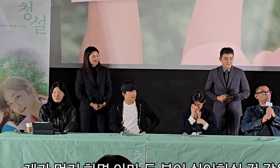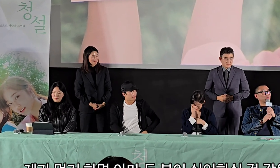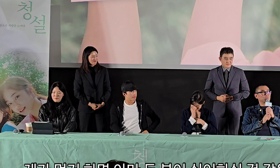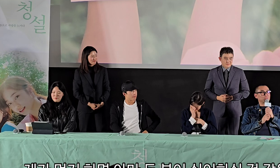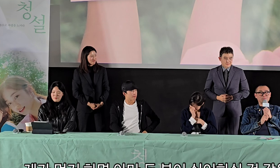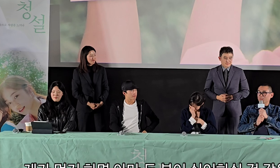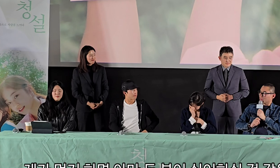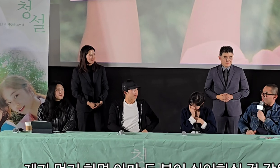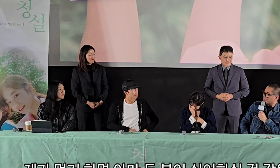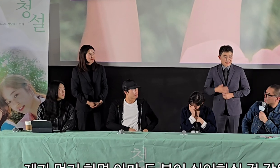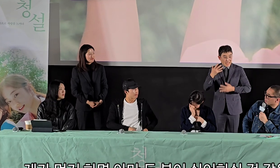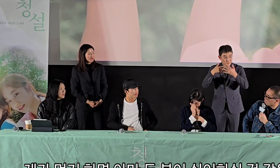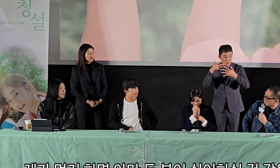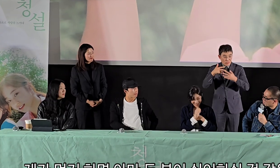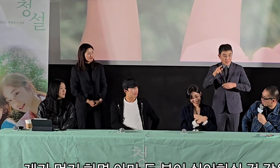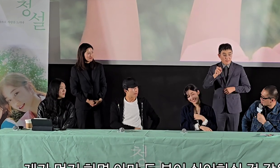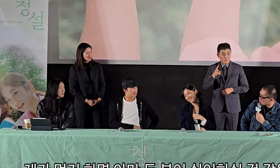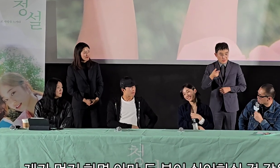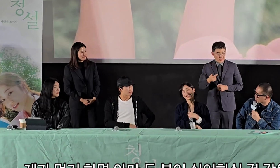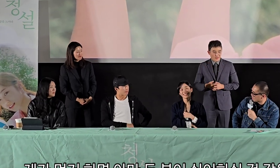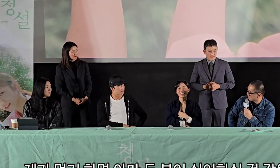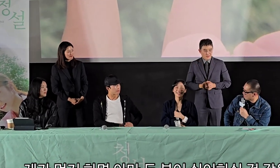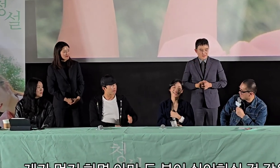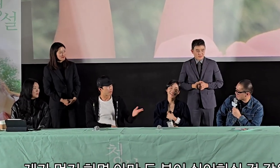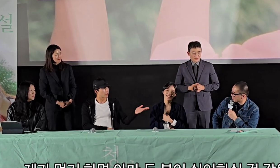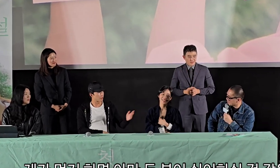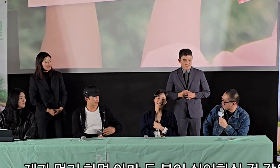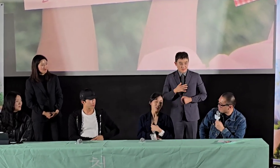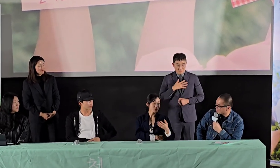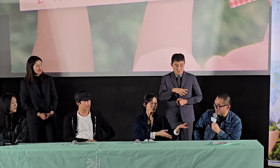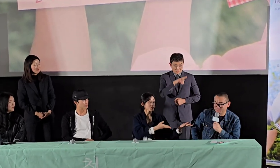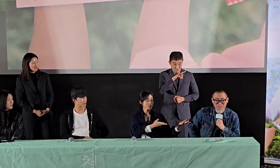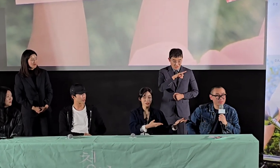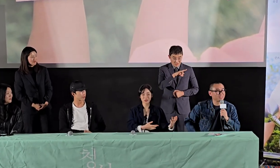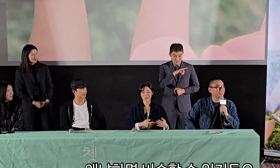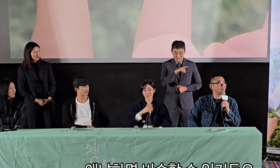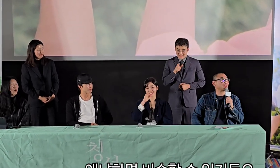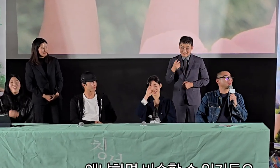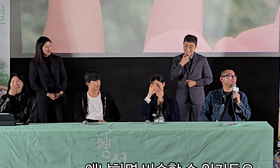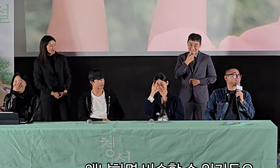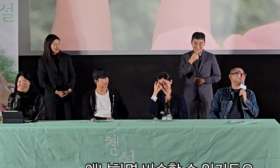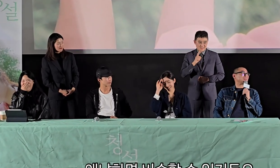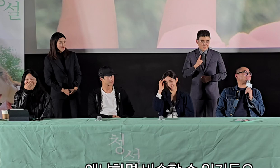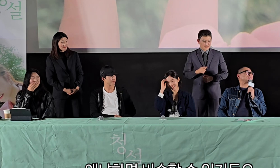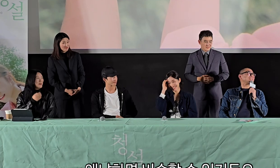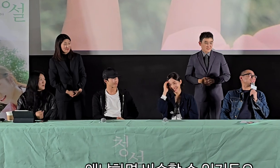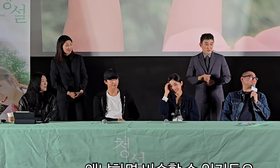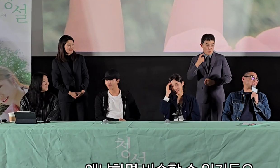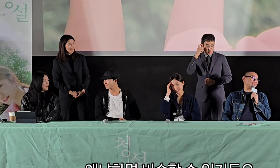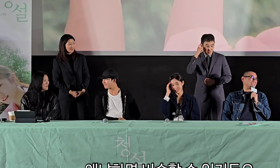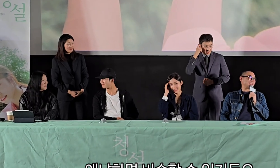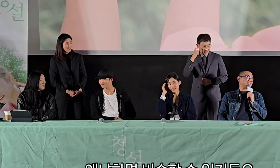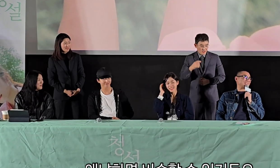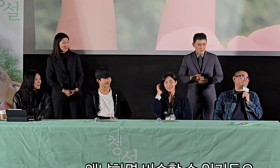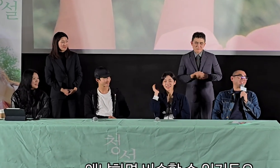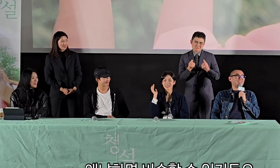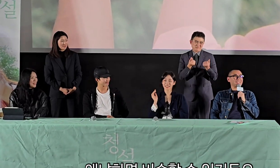If I say it first, you two will probably hate it because it can be similar.